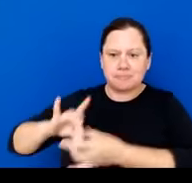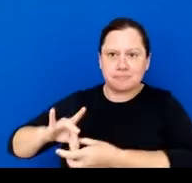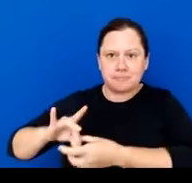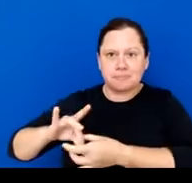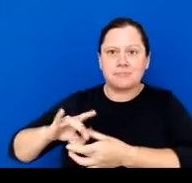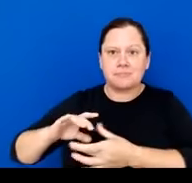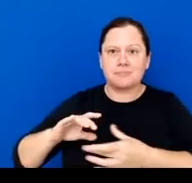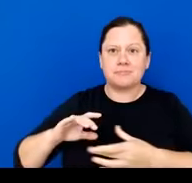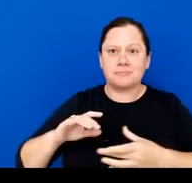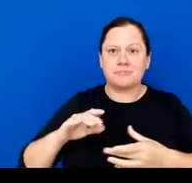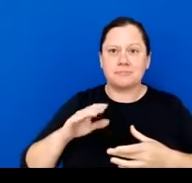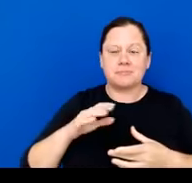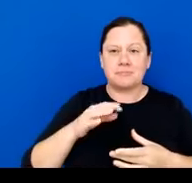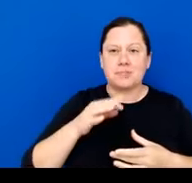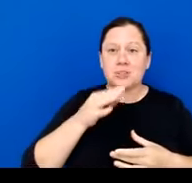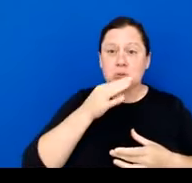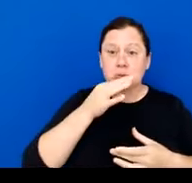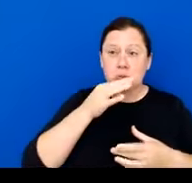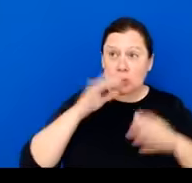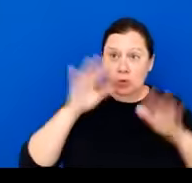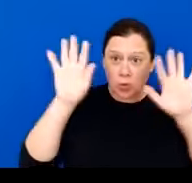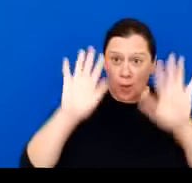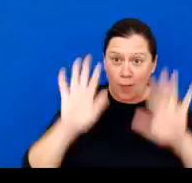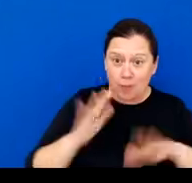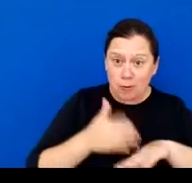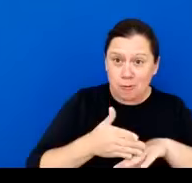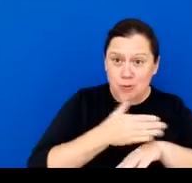to be able to really have that checked up and take advantage of our moisture